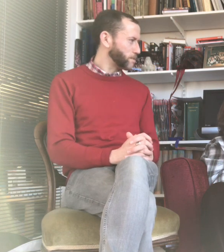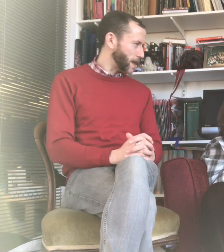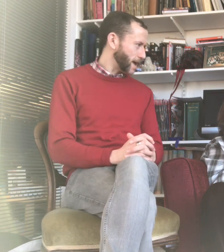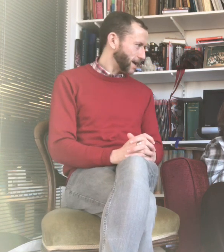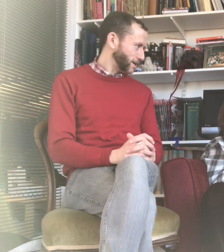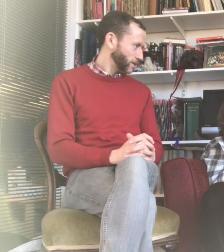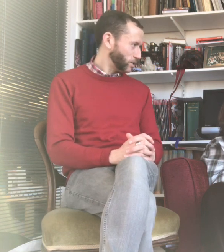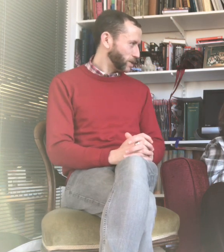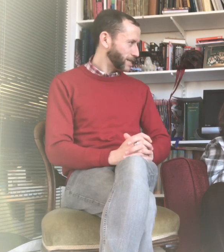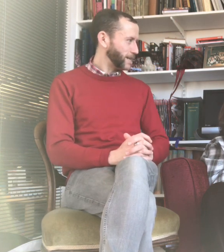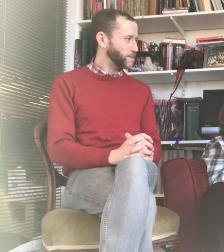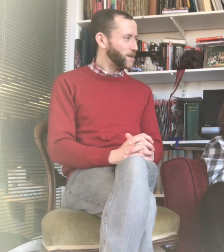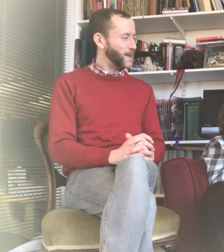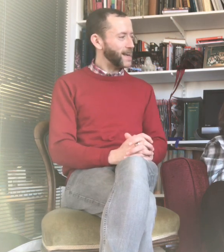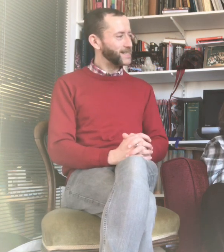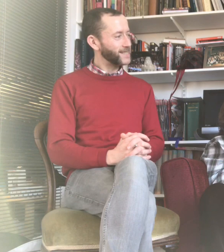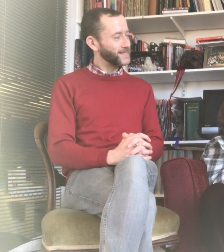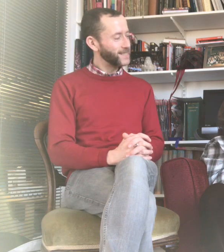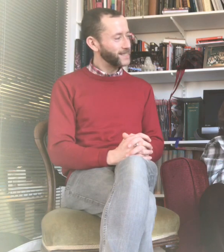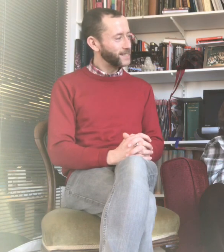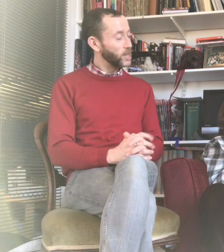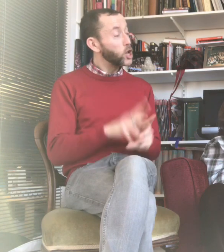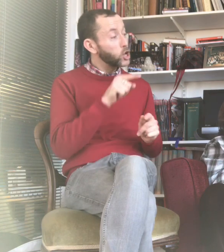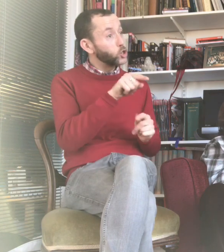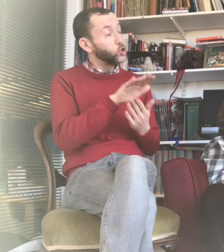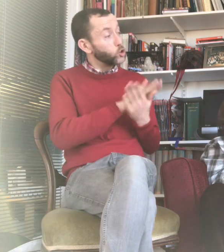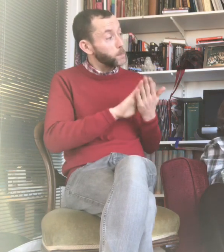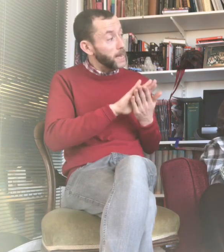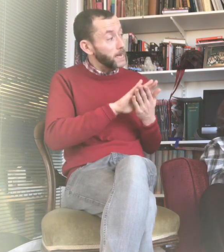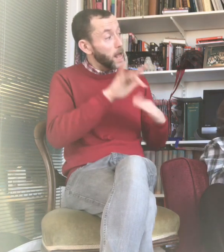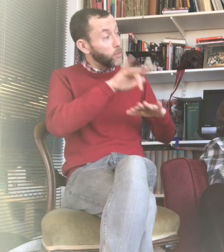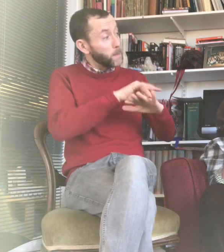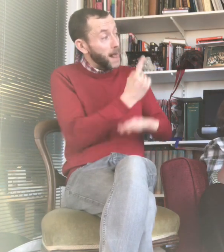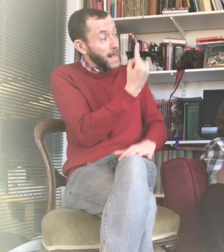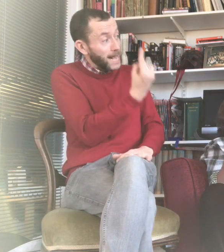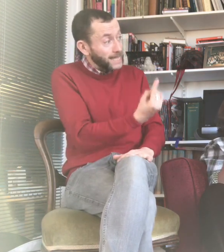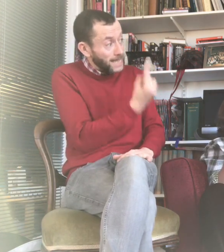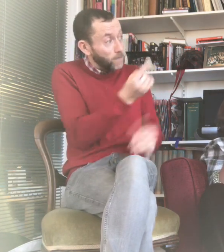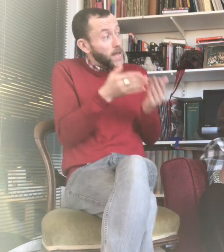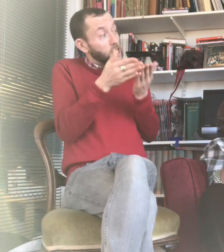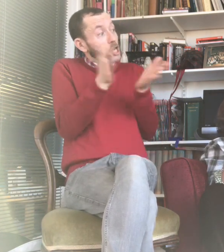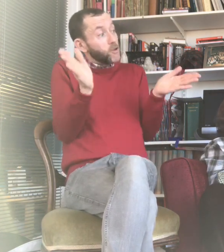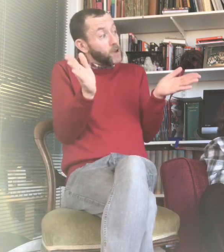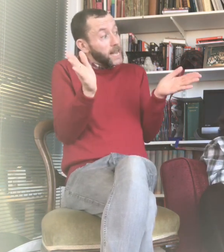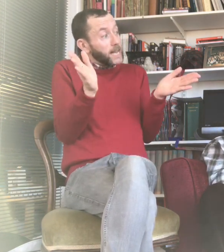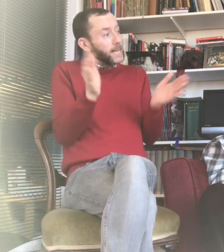this play? You want to tell us about that? Do you mean just the play generally?